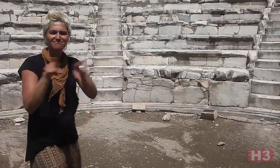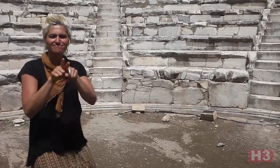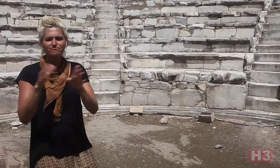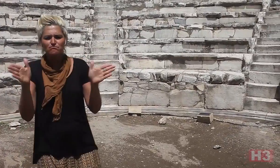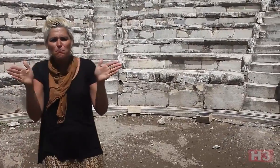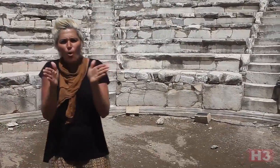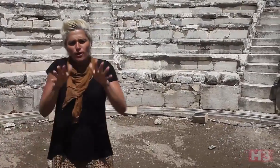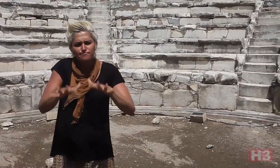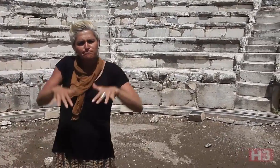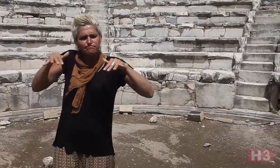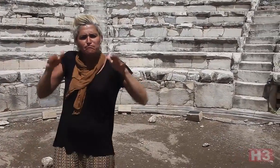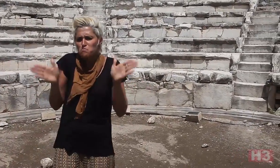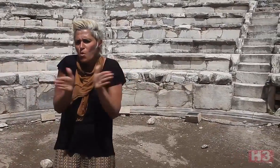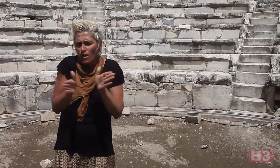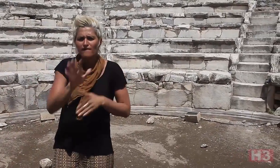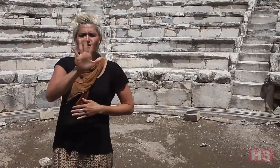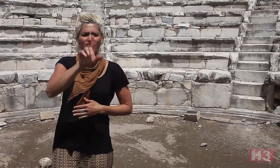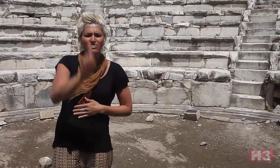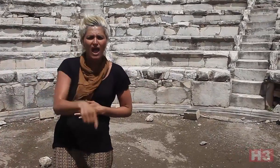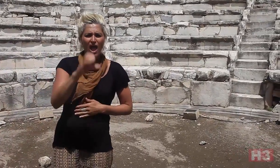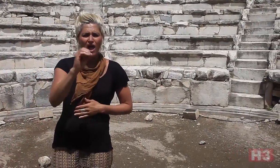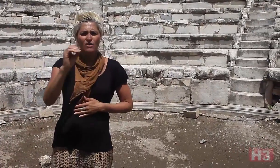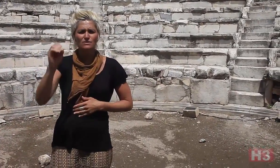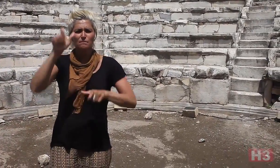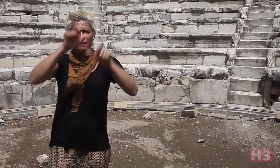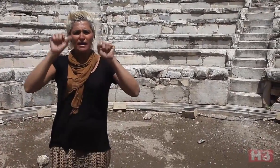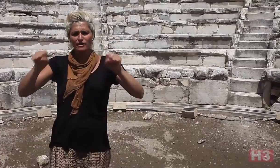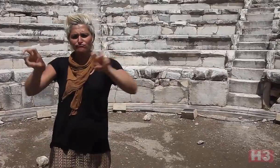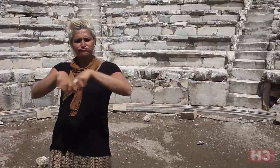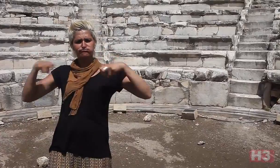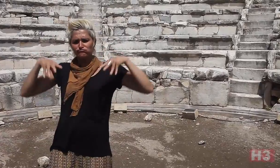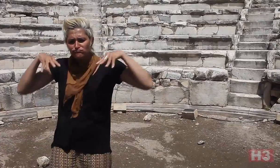It is like a small auditorium 5,000 people can fit in this room.